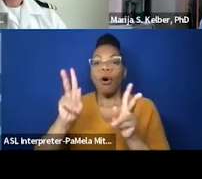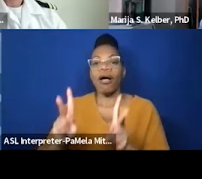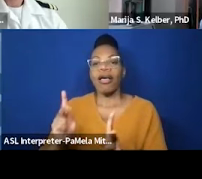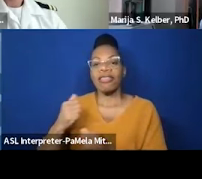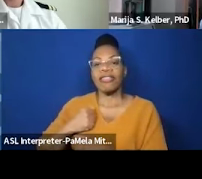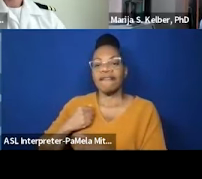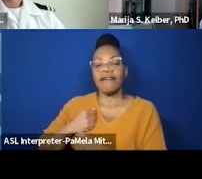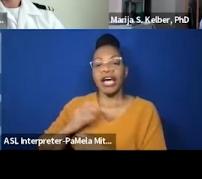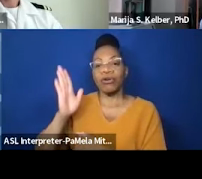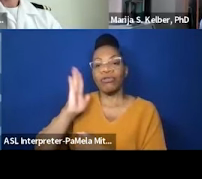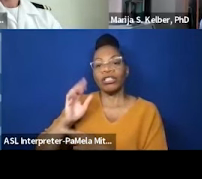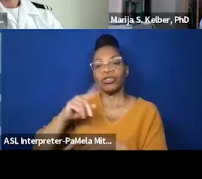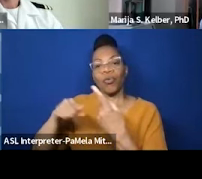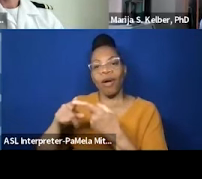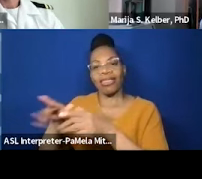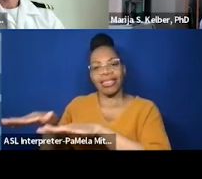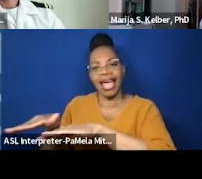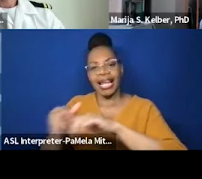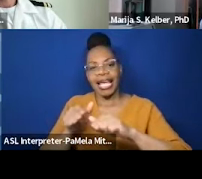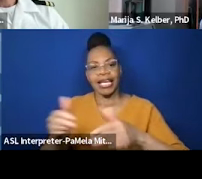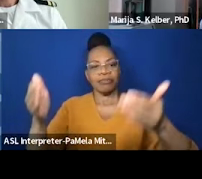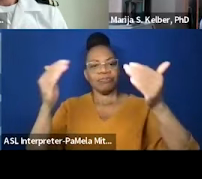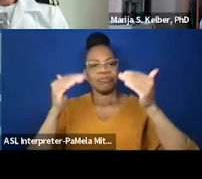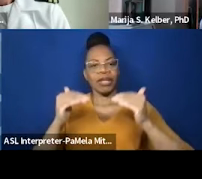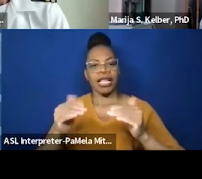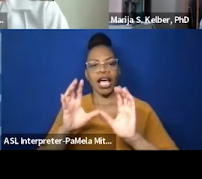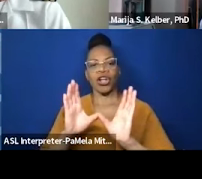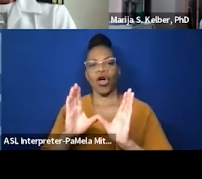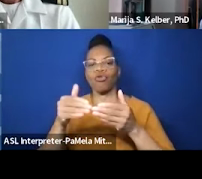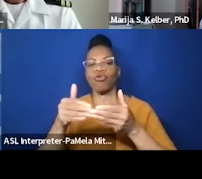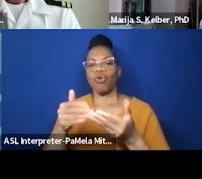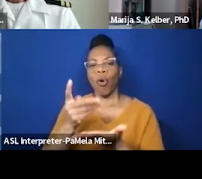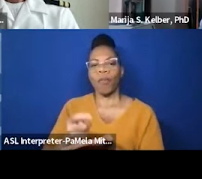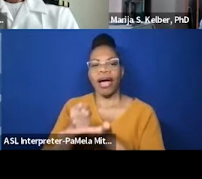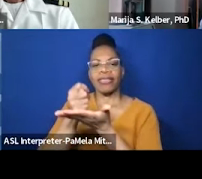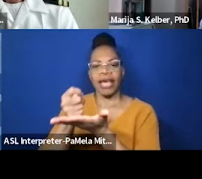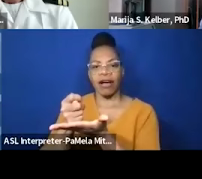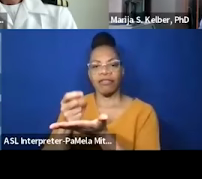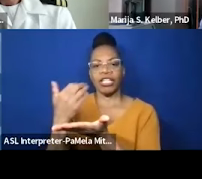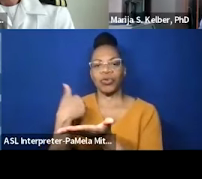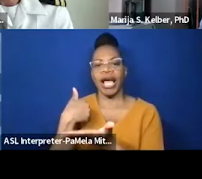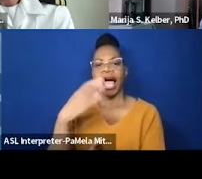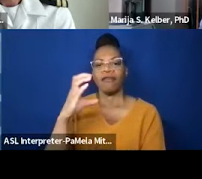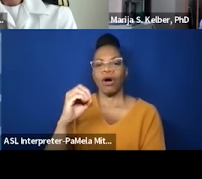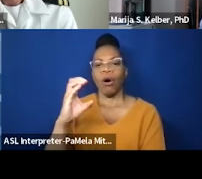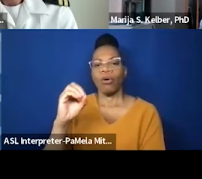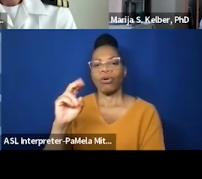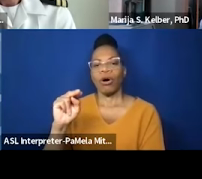And then trauma-informed group therapies. Coconino County in Arizona Exodus Program is one that even if